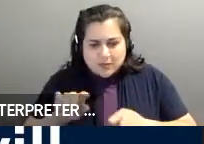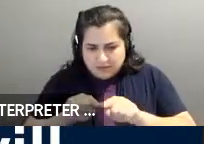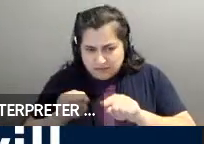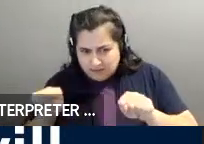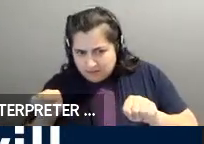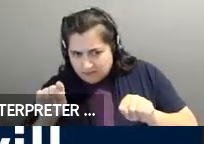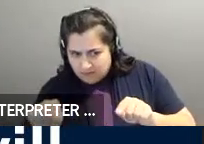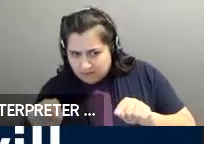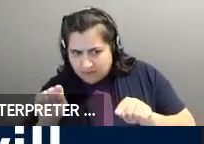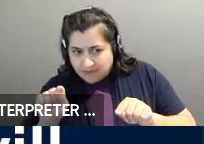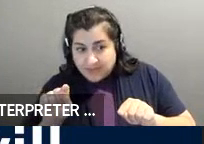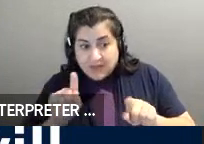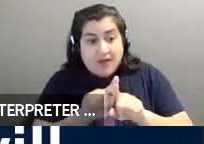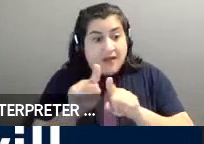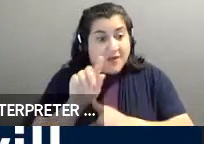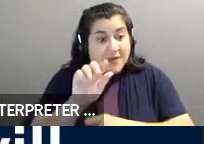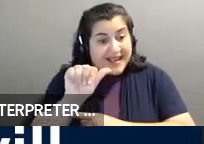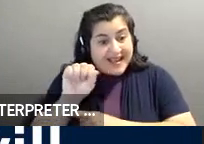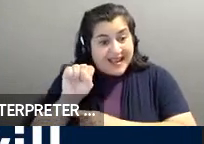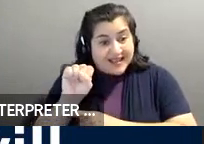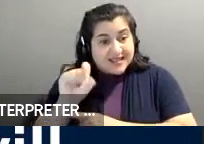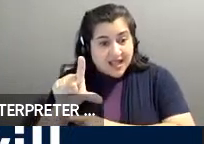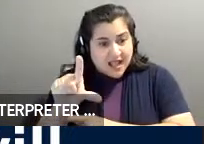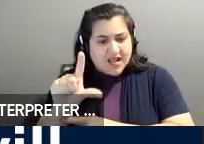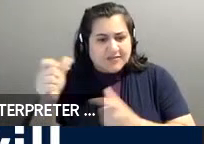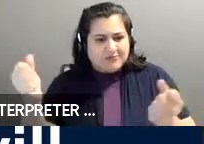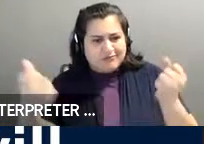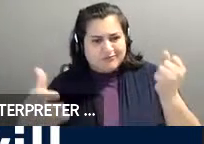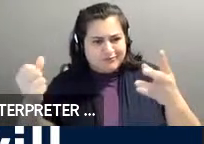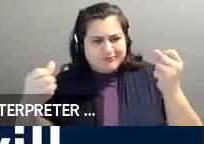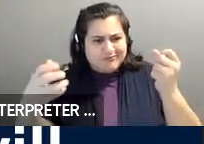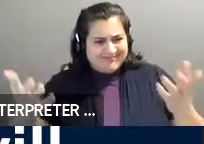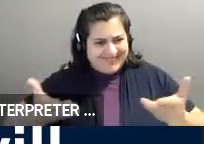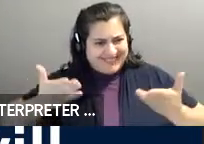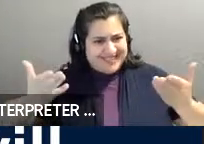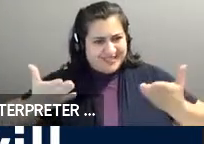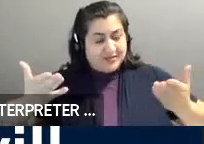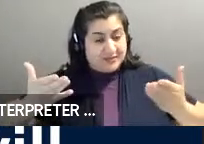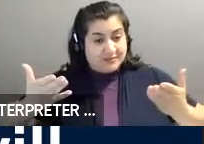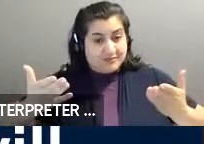American sign language is also provided.